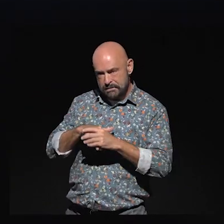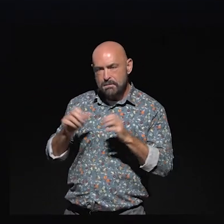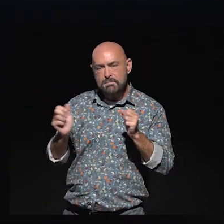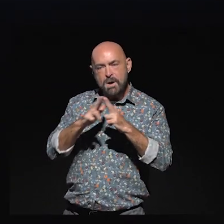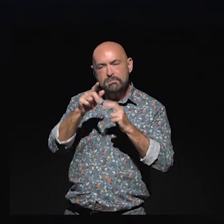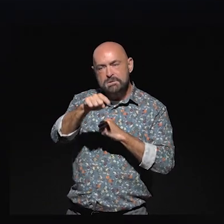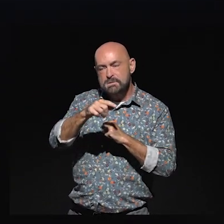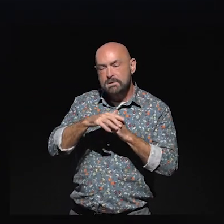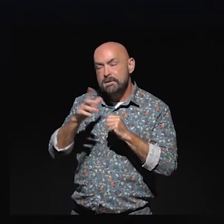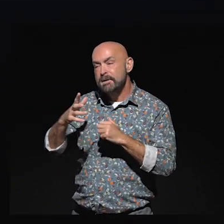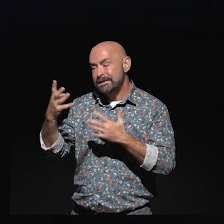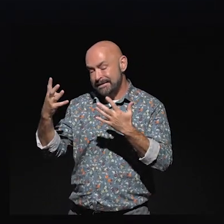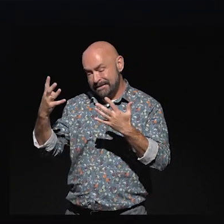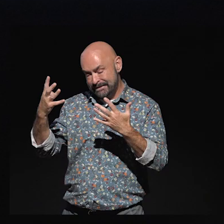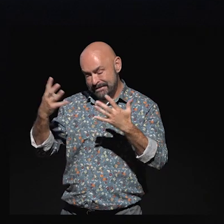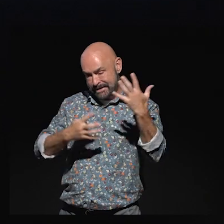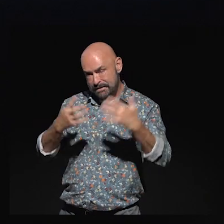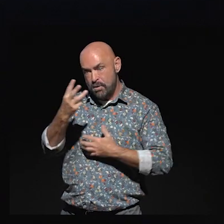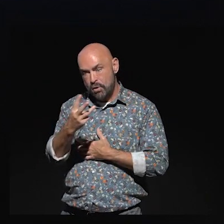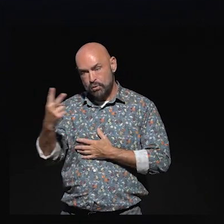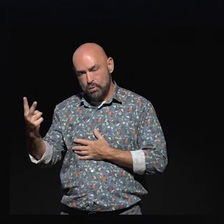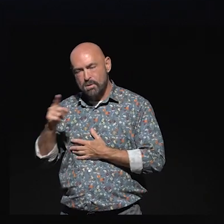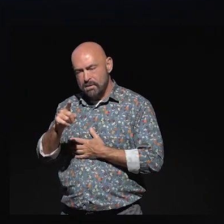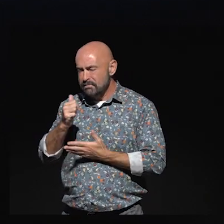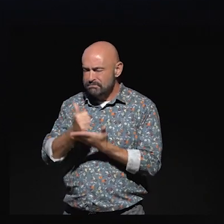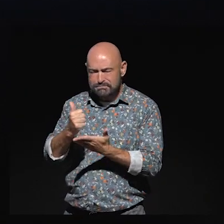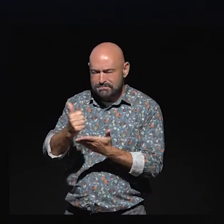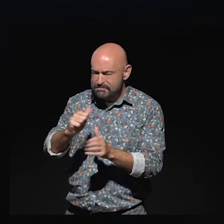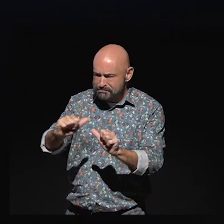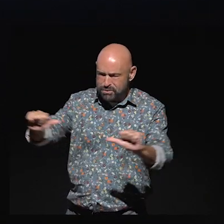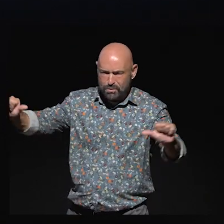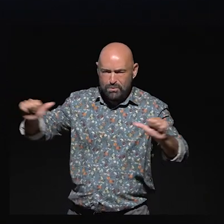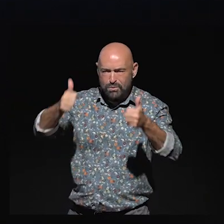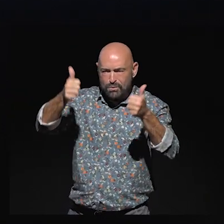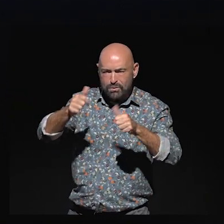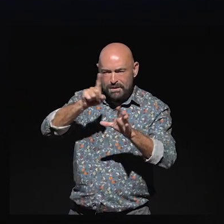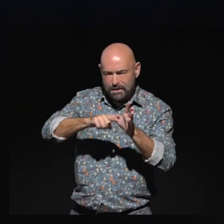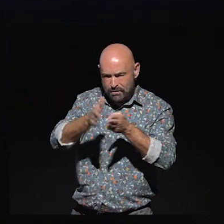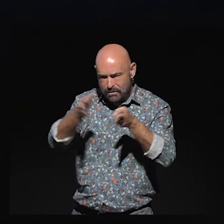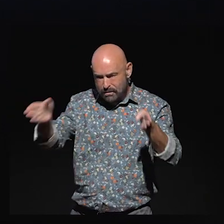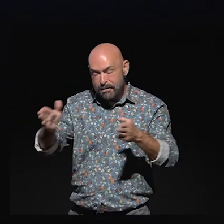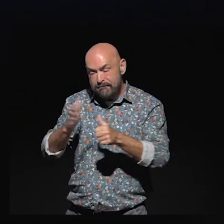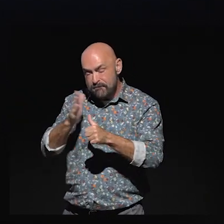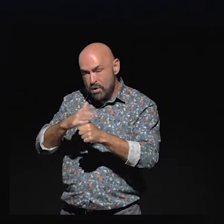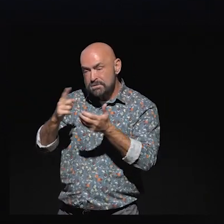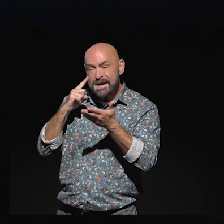But 1932 is a great year for him in that he has his first retrospective exhibition,